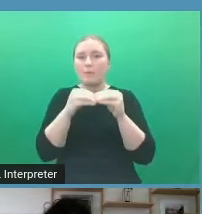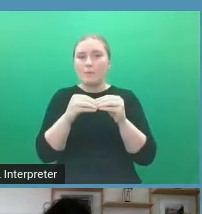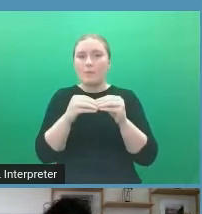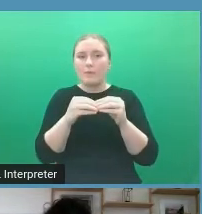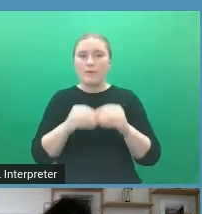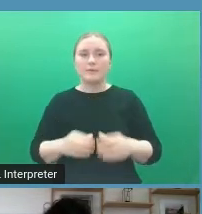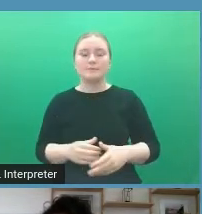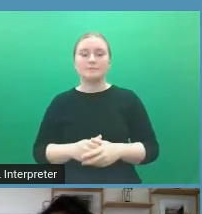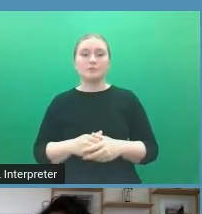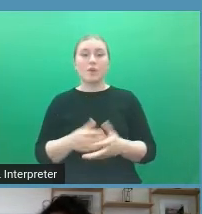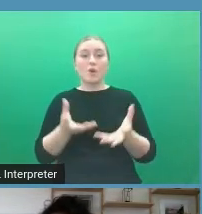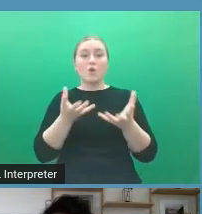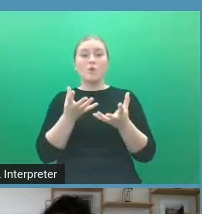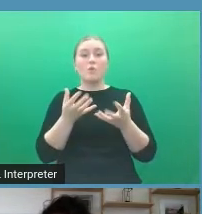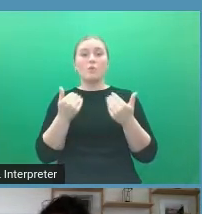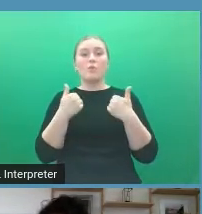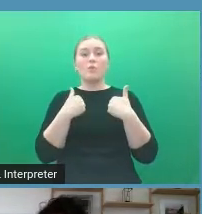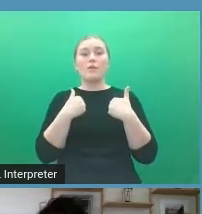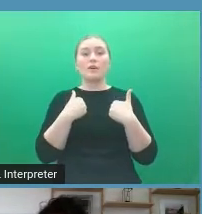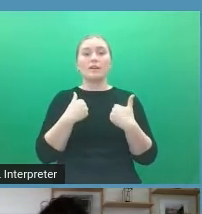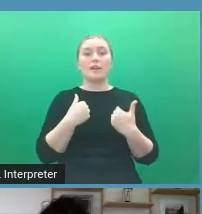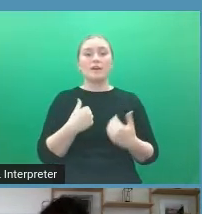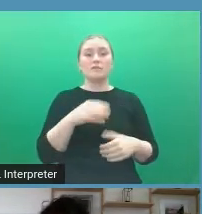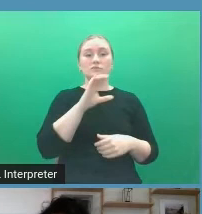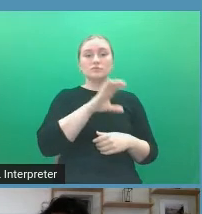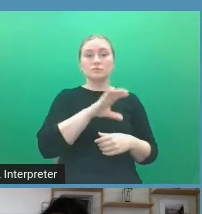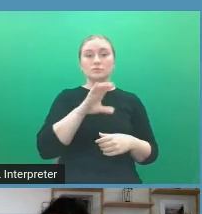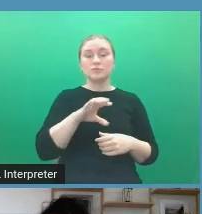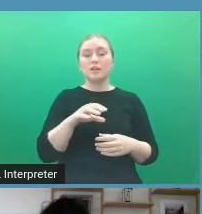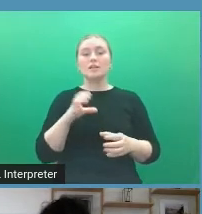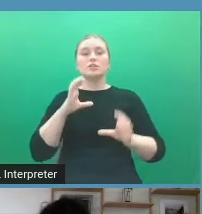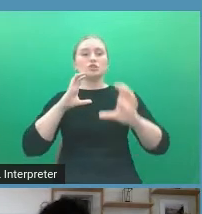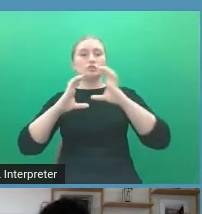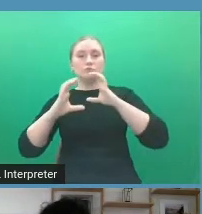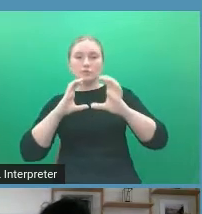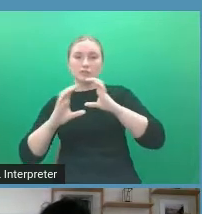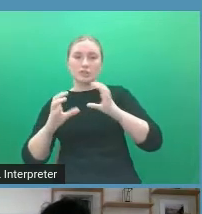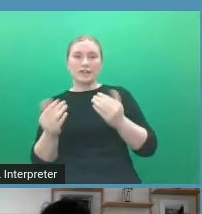and communication around an object's restrictions, and this is really important. You know a lot of